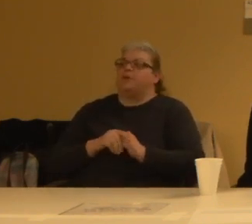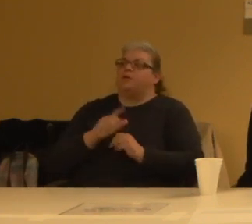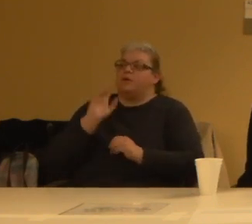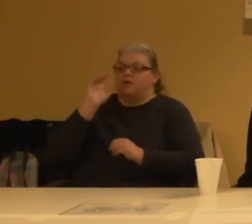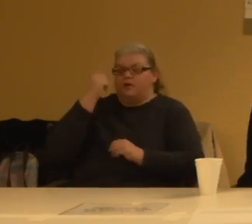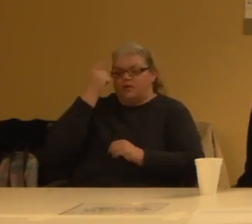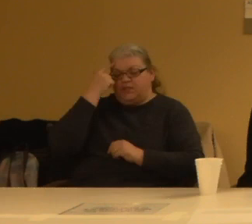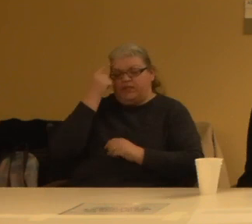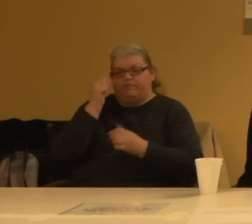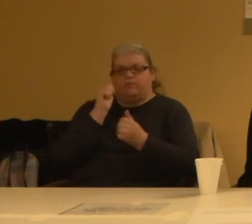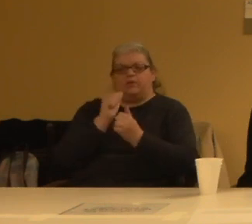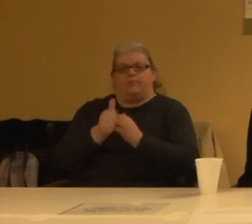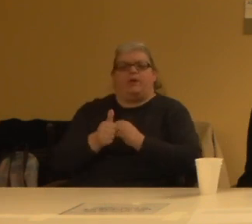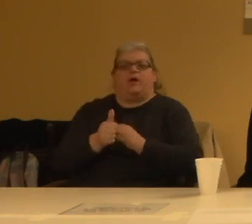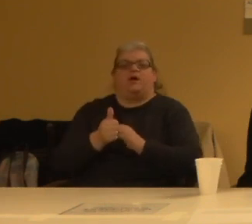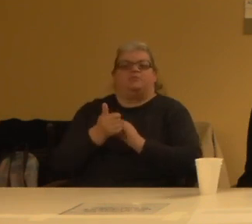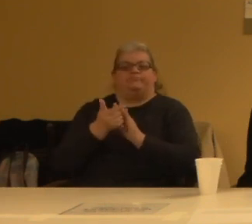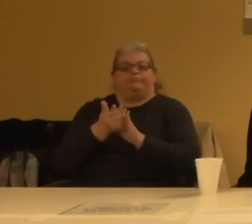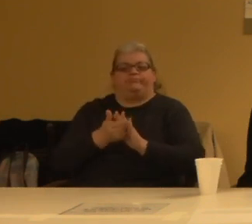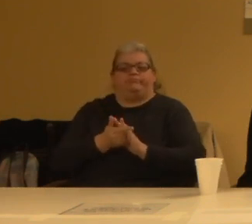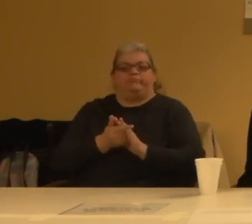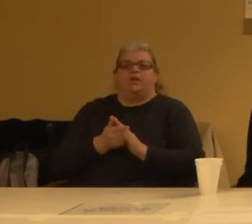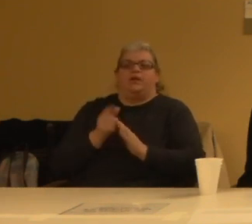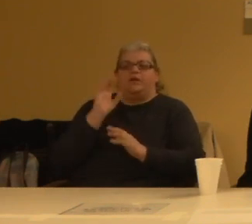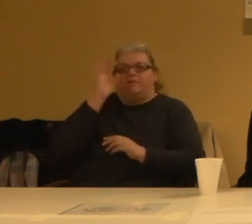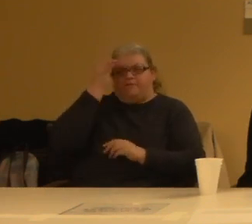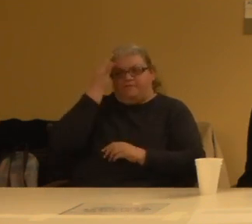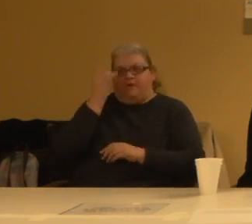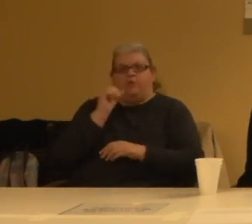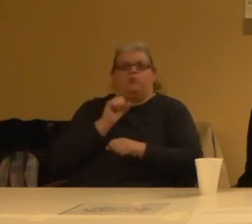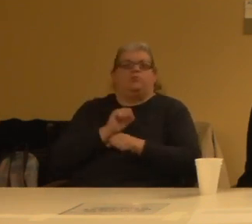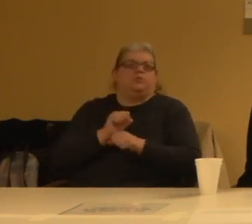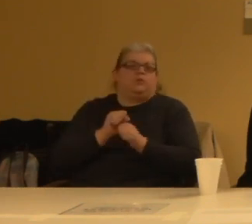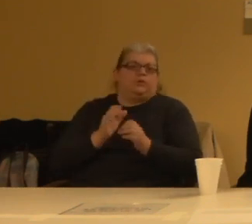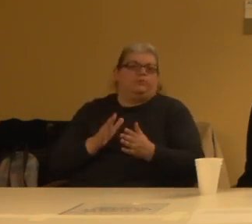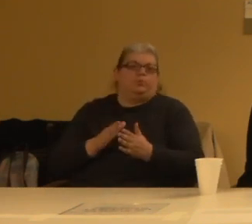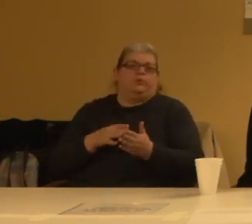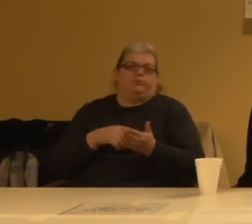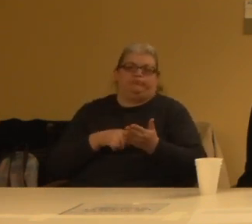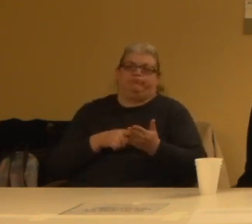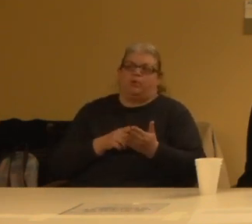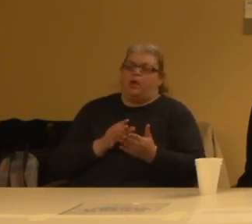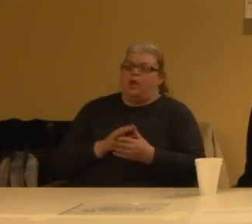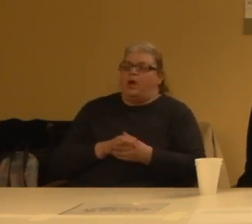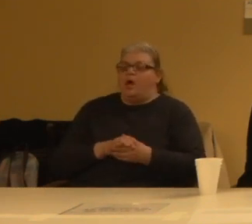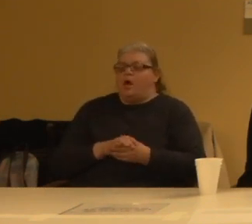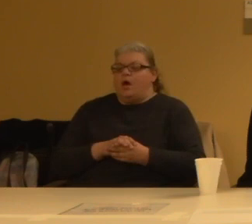and I worked on all the pandemic relief programs, and all of them are going contribute